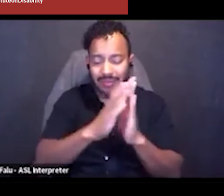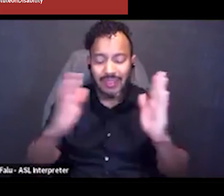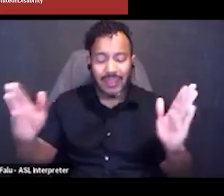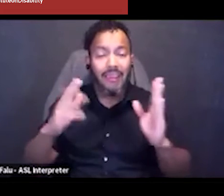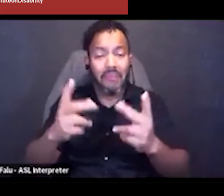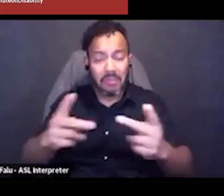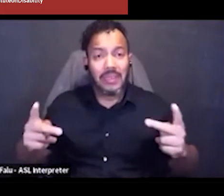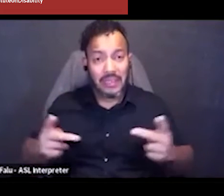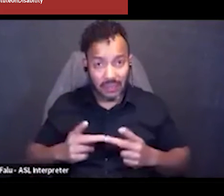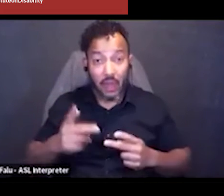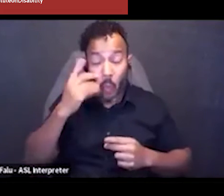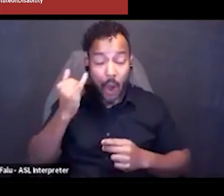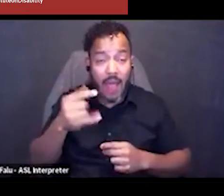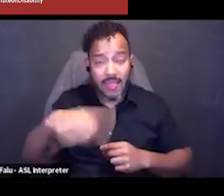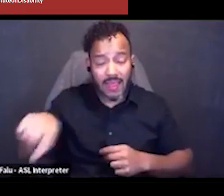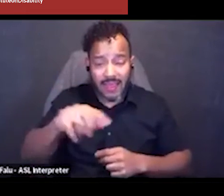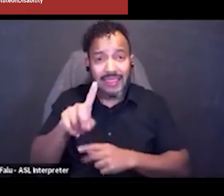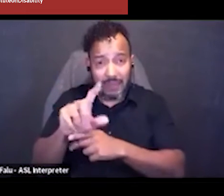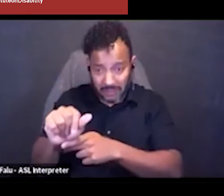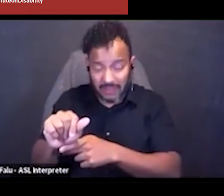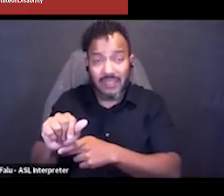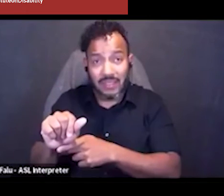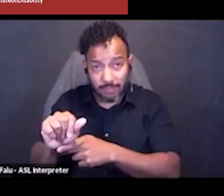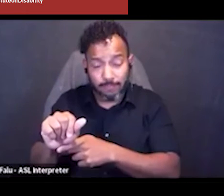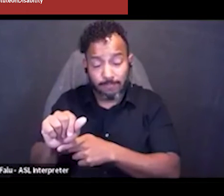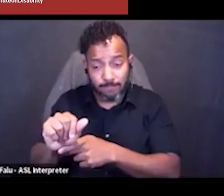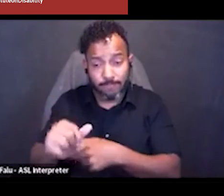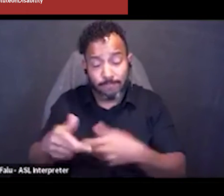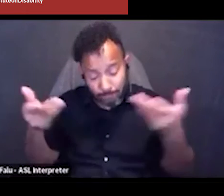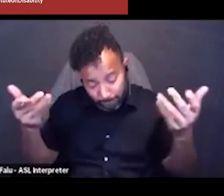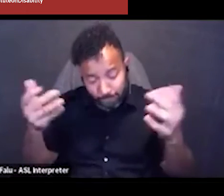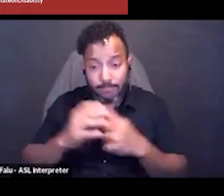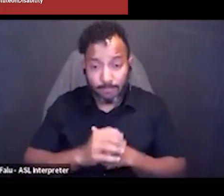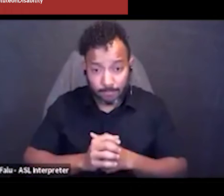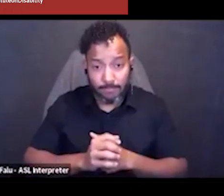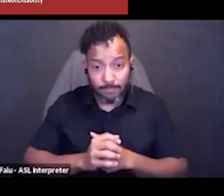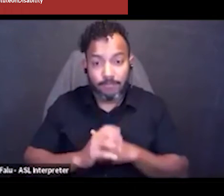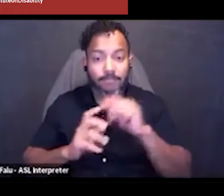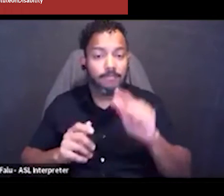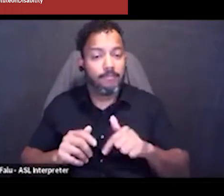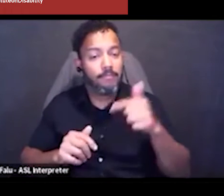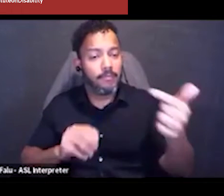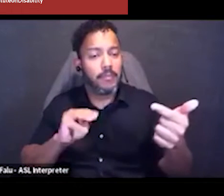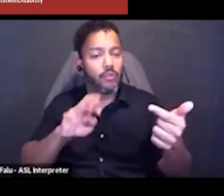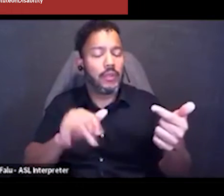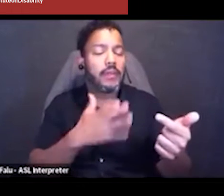and their communities are not meeting their needs. I will turn it back to you, Maria, thank you very much.